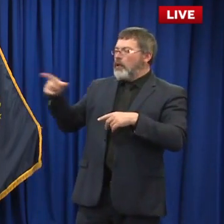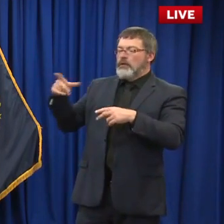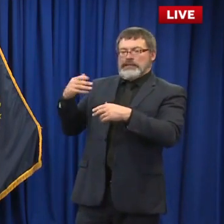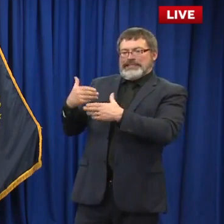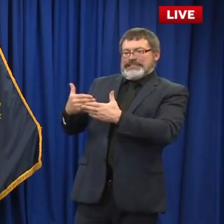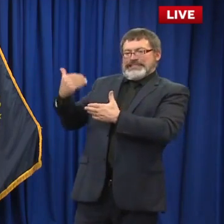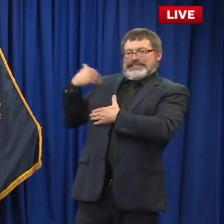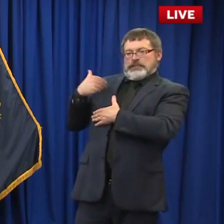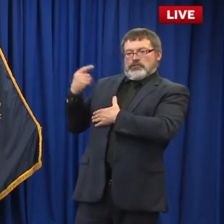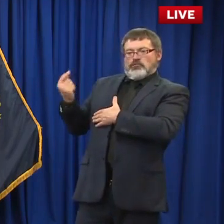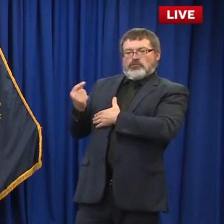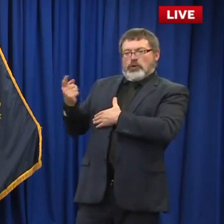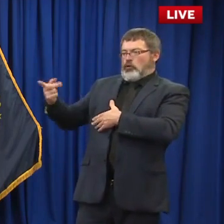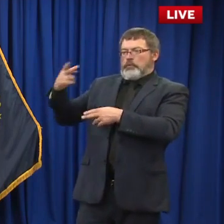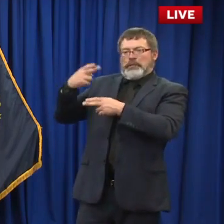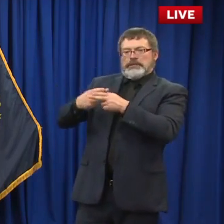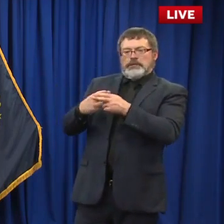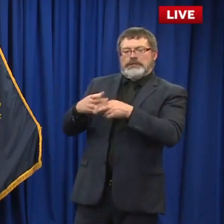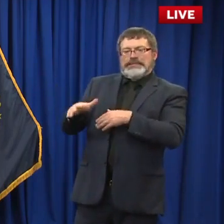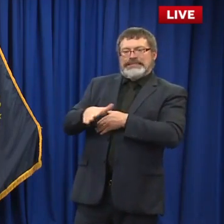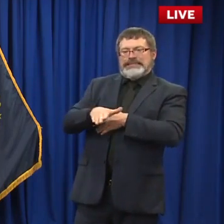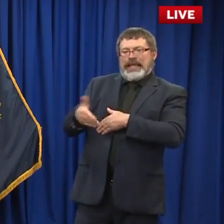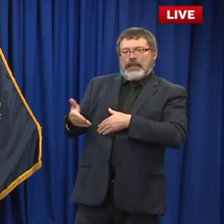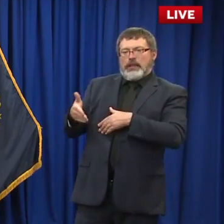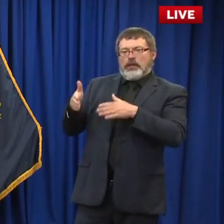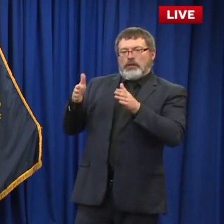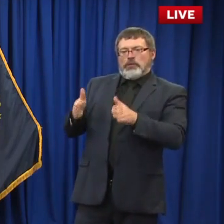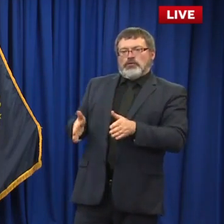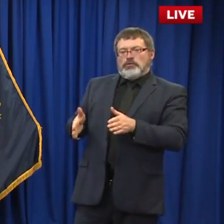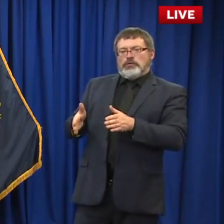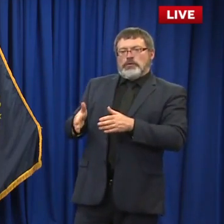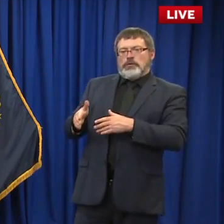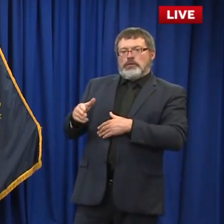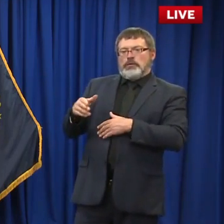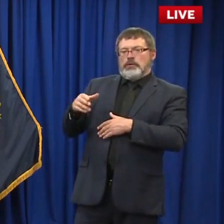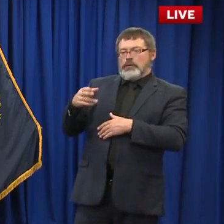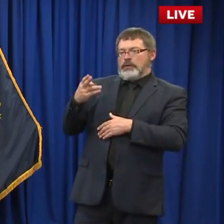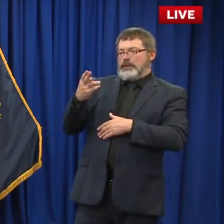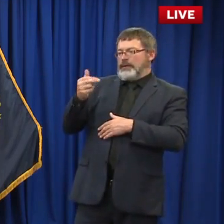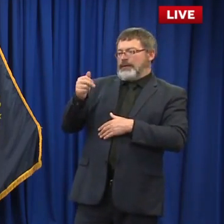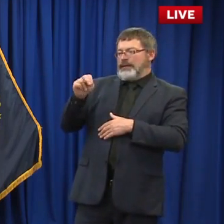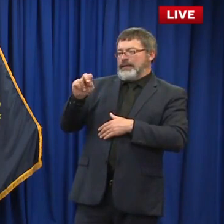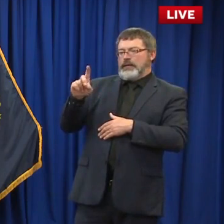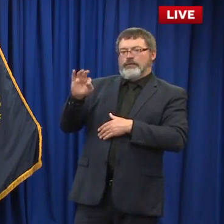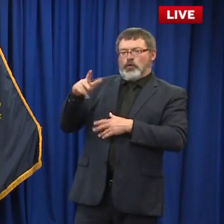AND YOU SPOKE ON TUESDAY ABOUT DEATHS IN WORKPLACES, AND YOU SAID, A HANDFUL.